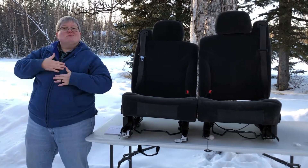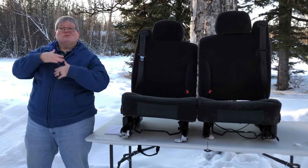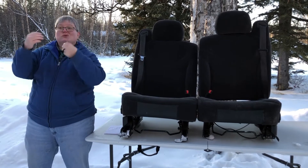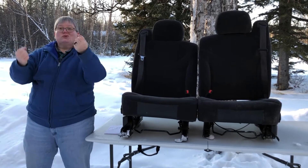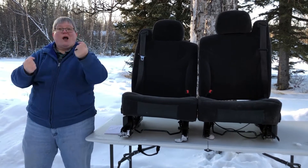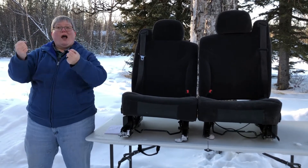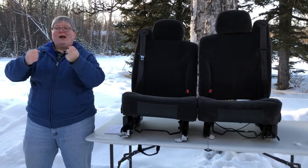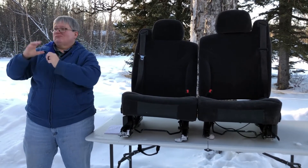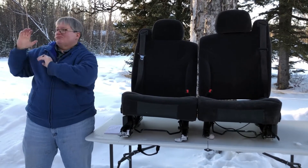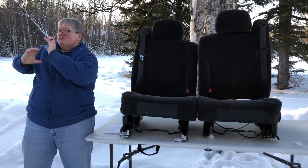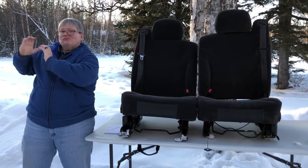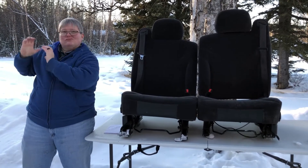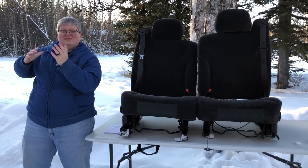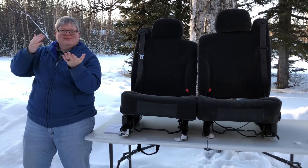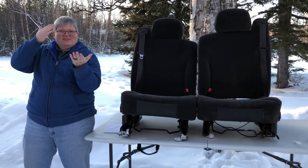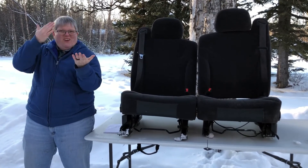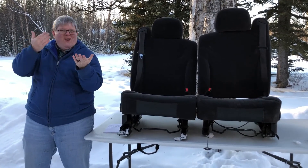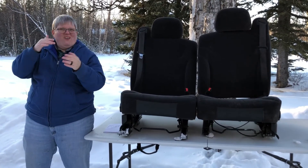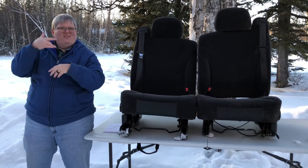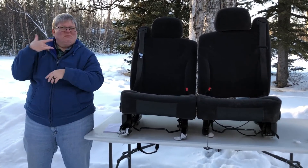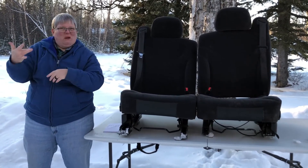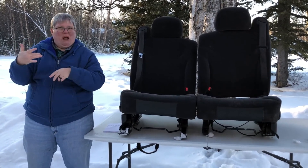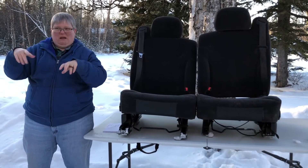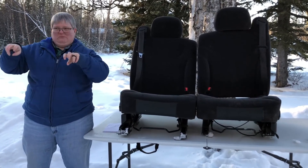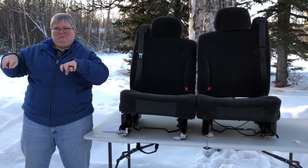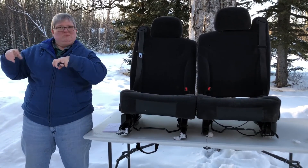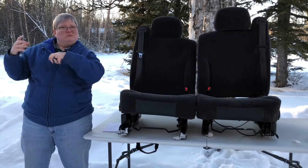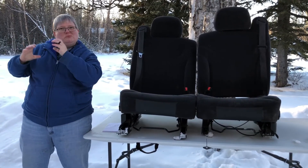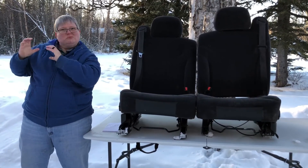back while I'm driving. Because you know how you like to talk to the person sitting next to you.